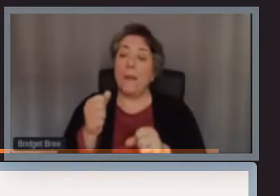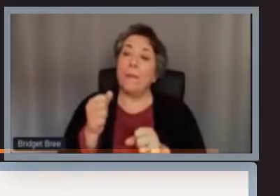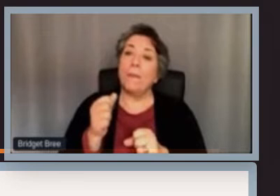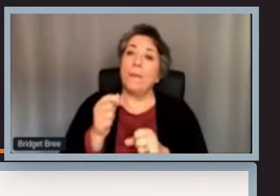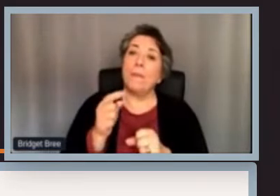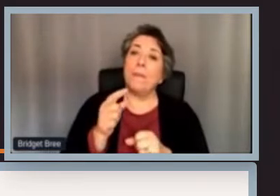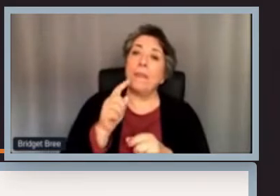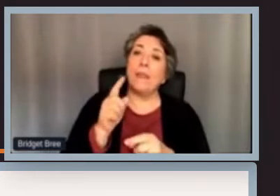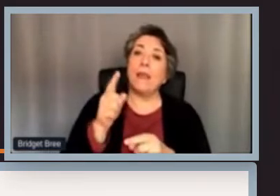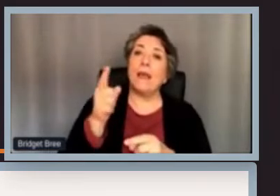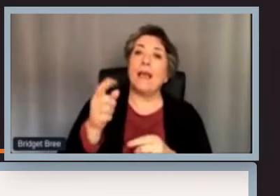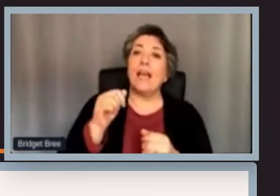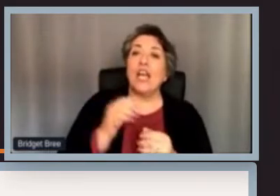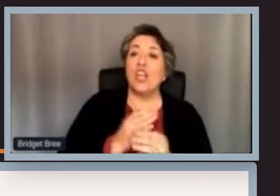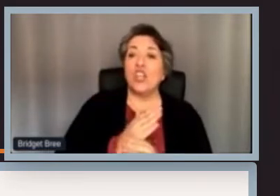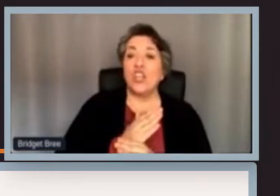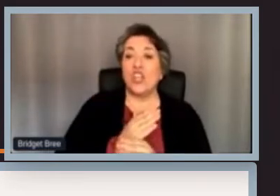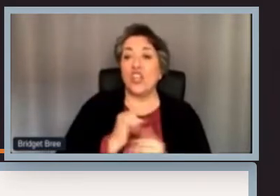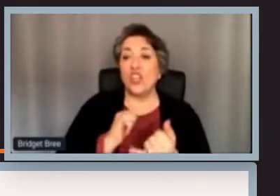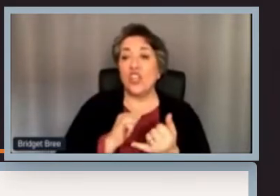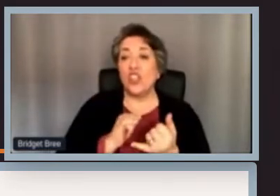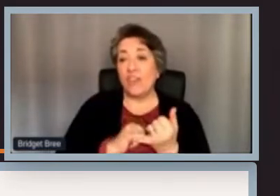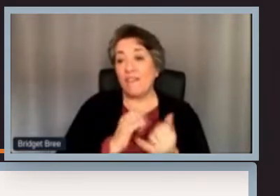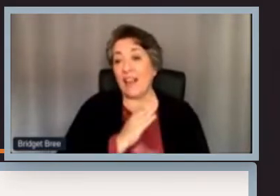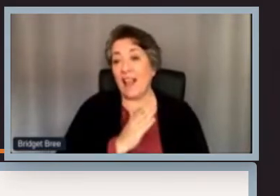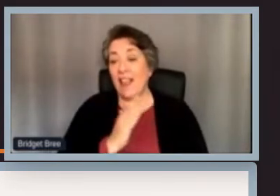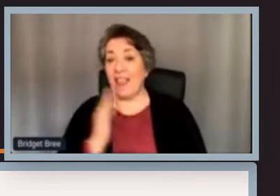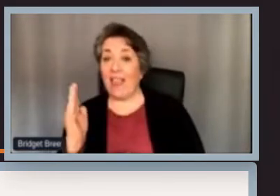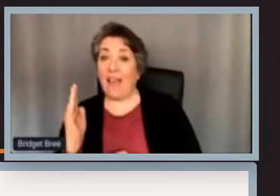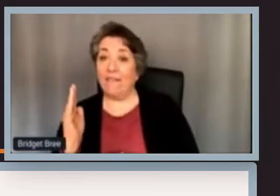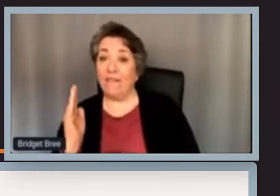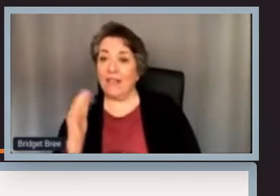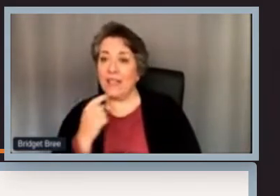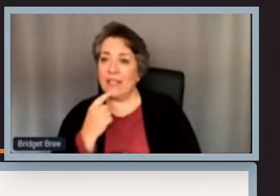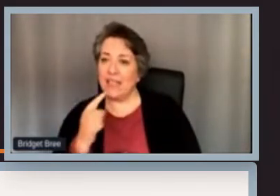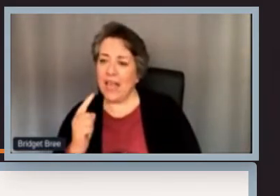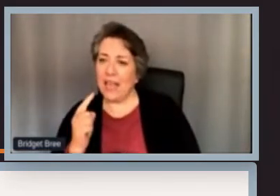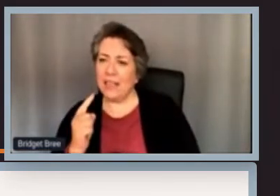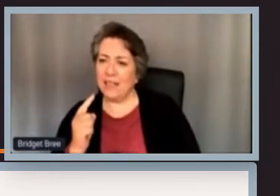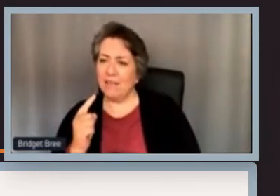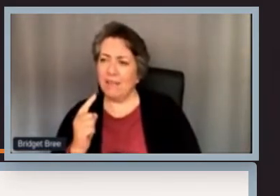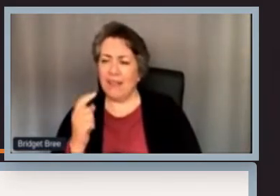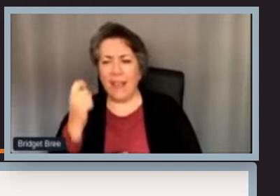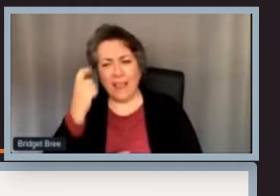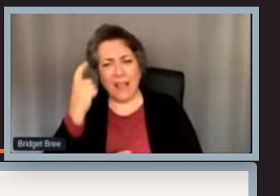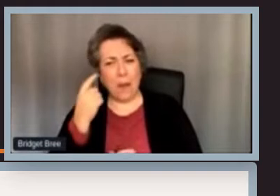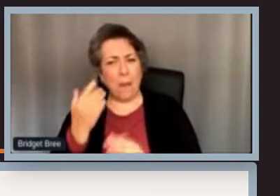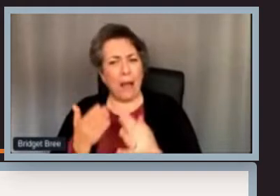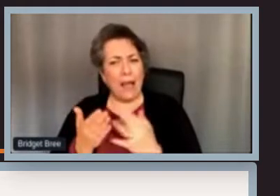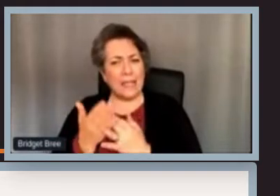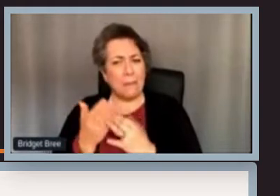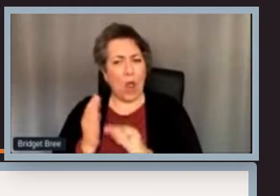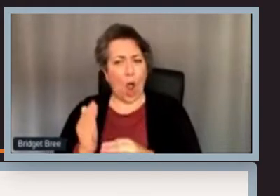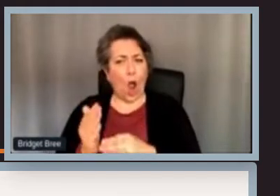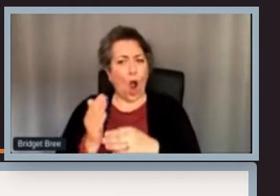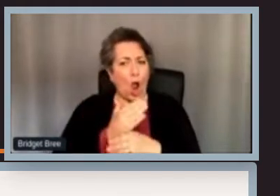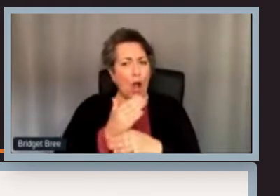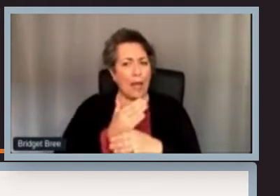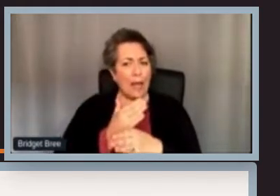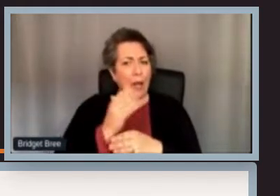“Shifting left” is about considering accessibility as early as possible in the development process. Here’s two really useful resources.